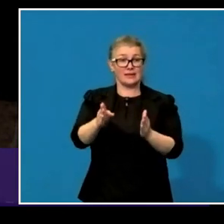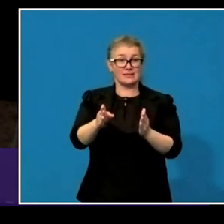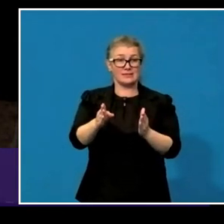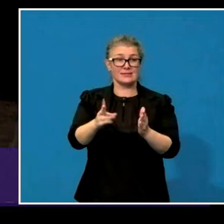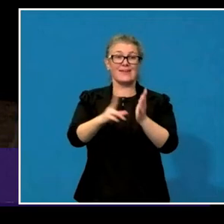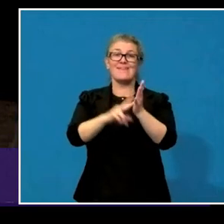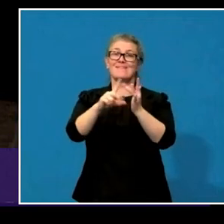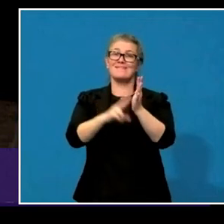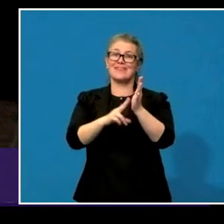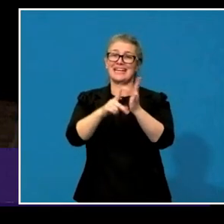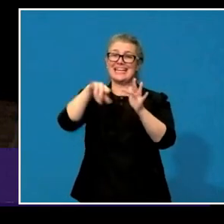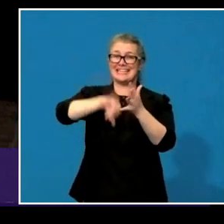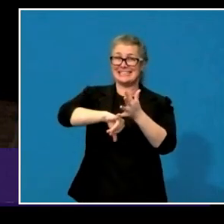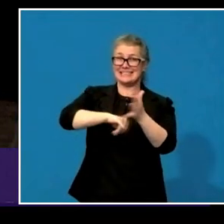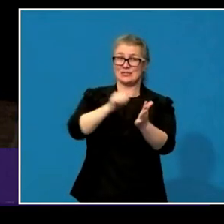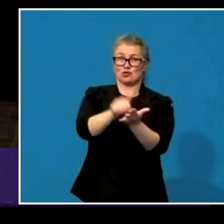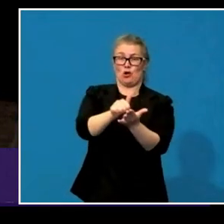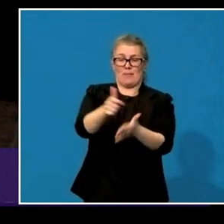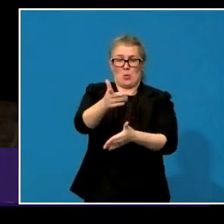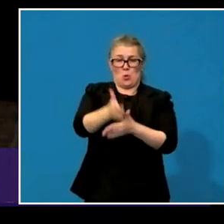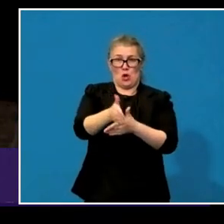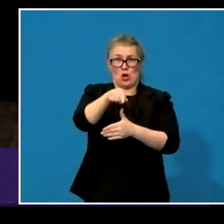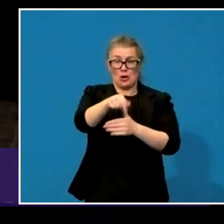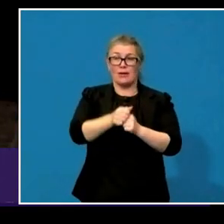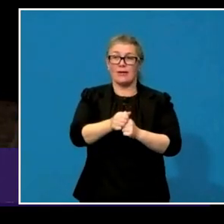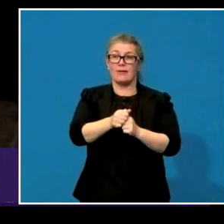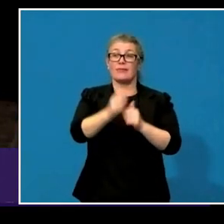And then on Wednesdays, he goes and contributes back to his community and works